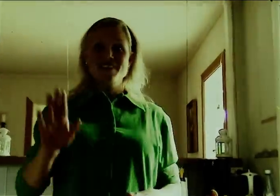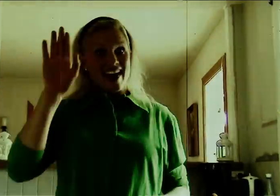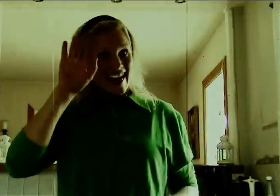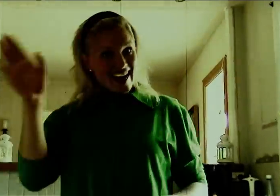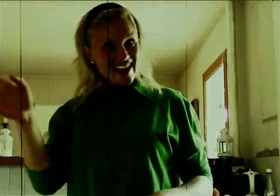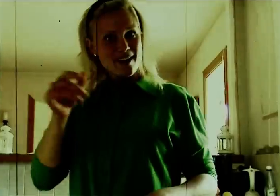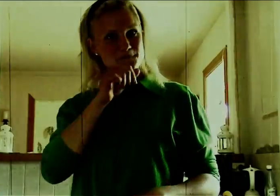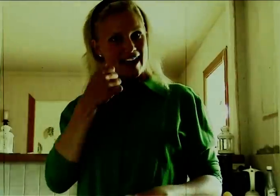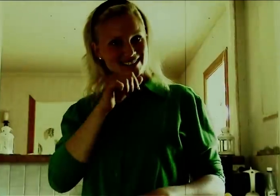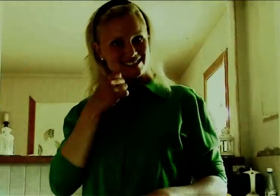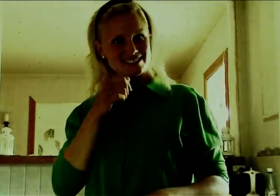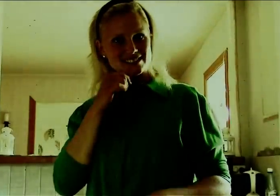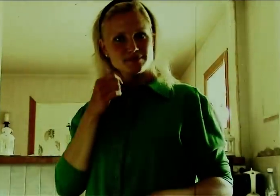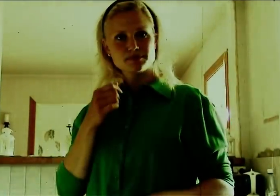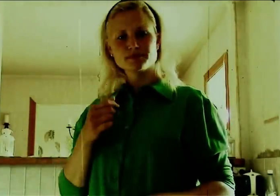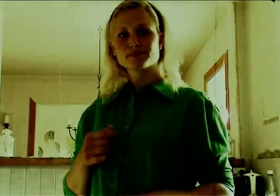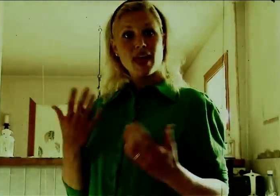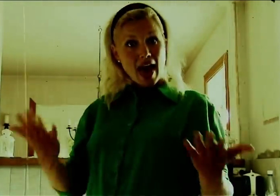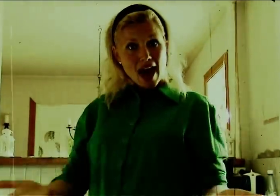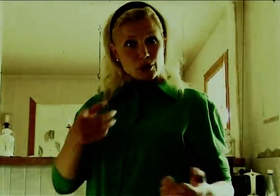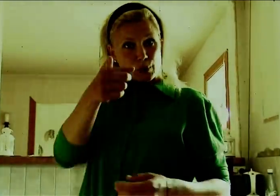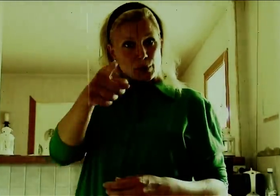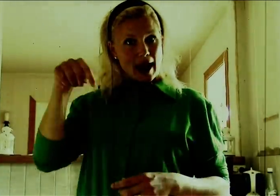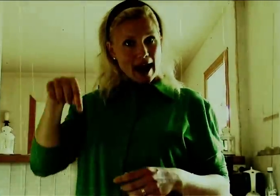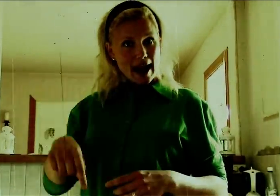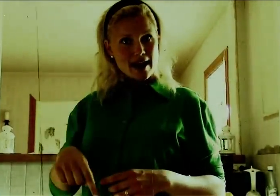Hi Felix, are you here...